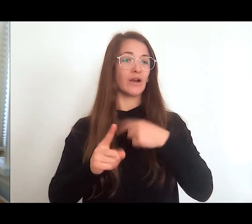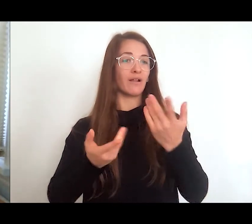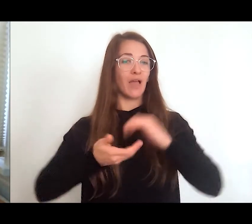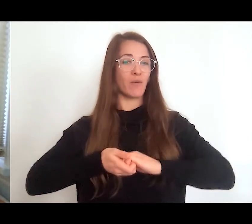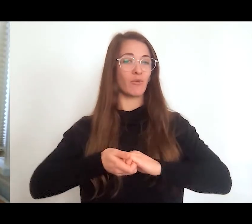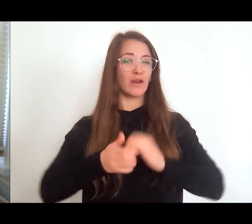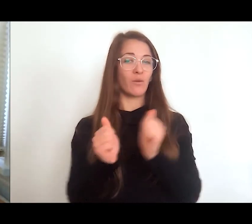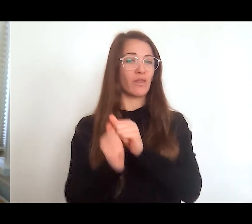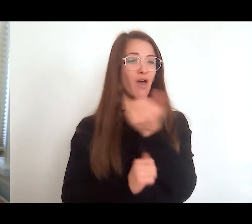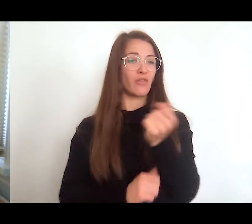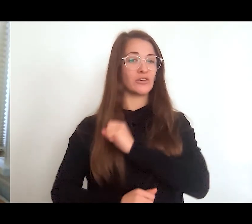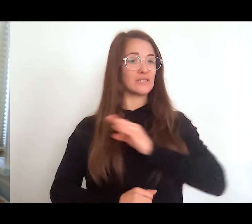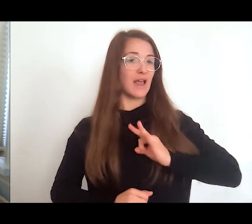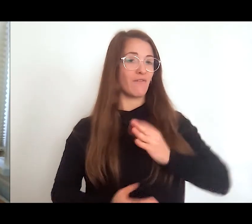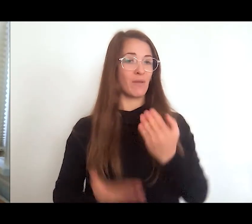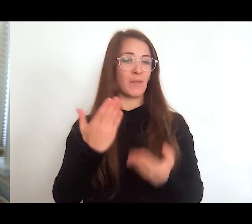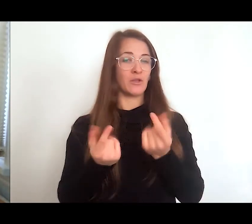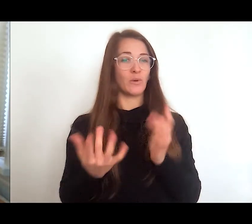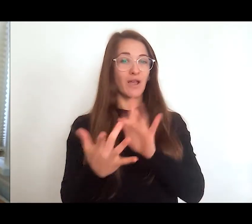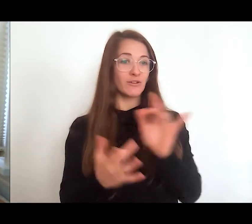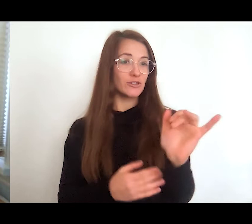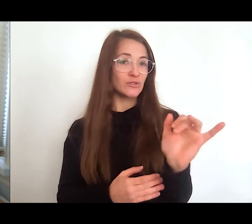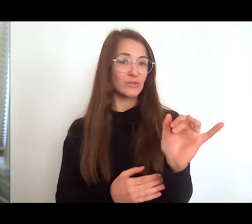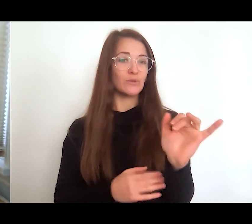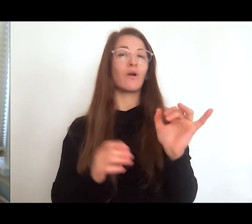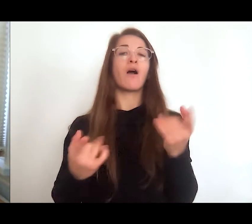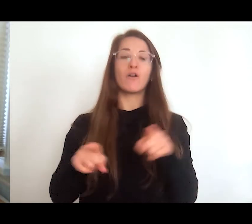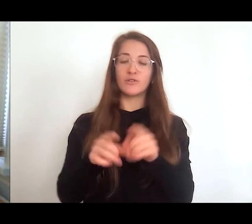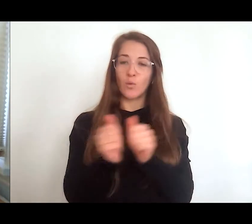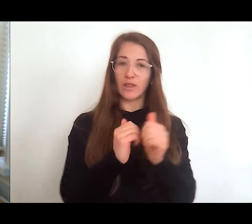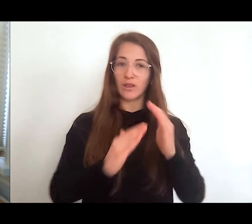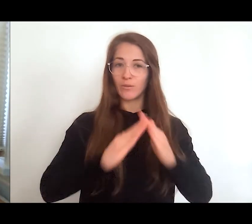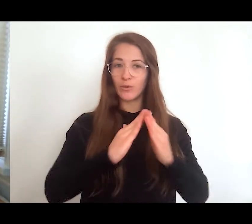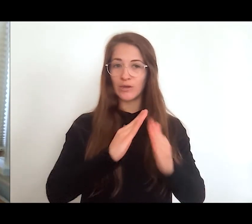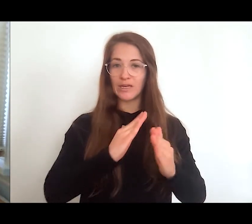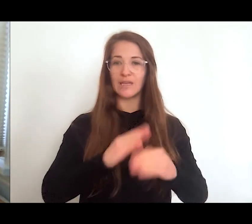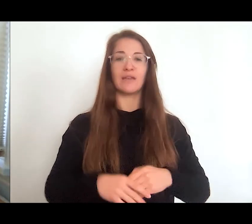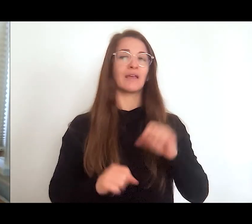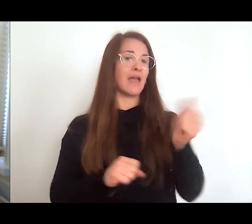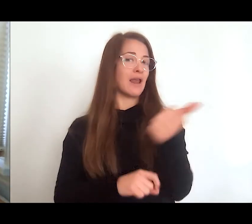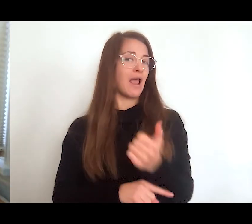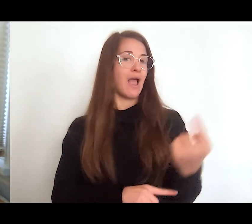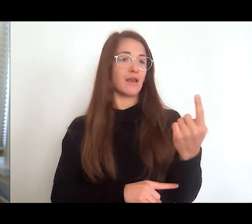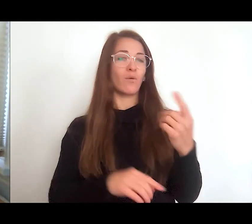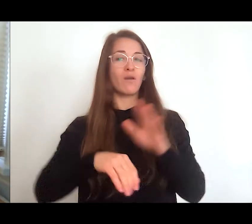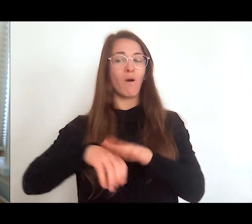COLLABORATION OPPORTUNITY WHEN WE ARE COLLABORATING WITH THE OTHER STAFF WHO ARE DOING OUTREACH WITH US AND ALSO WITH